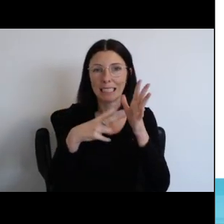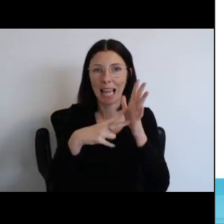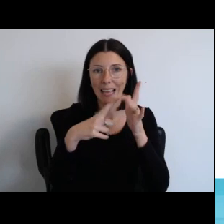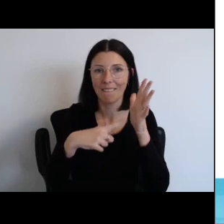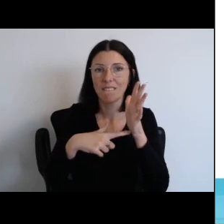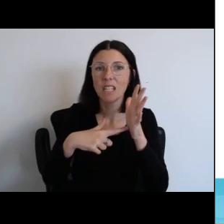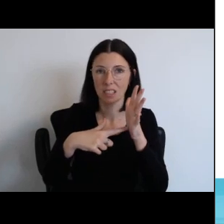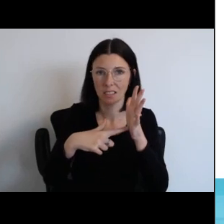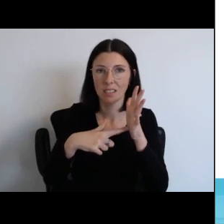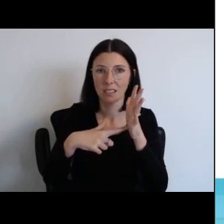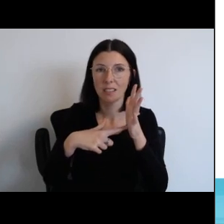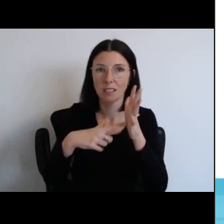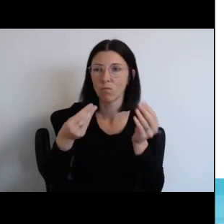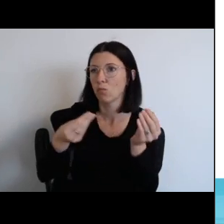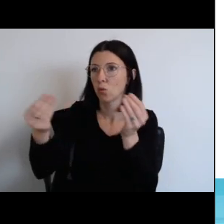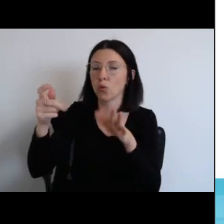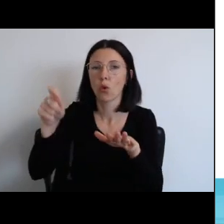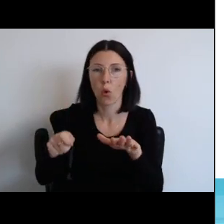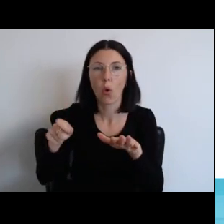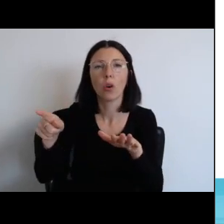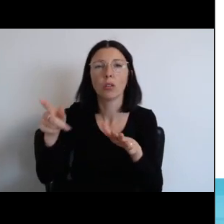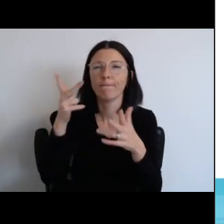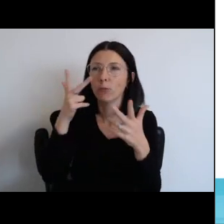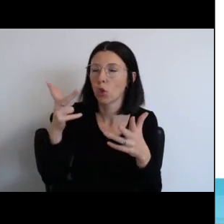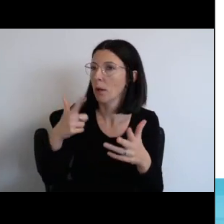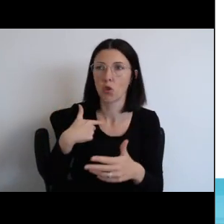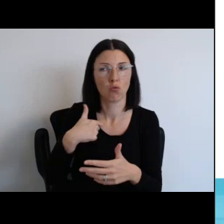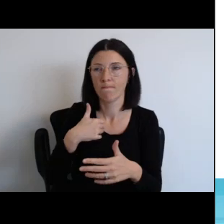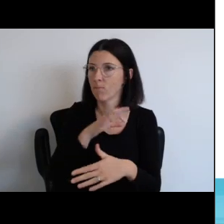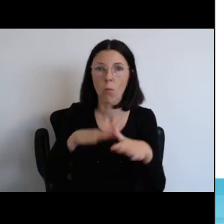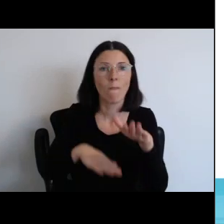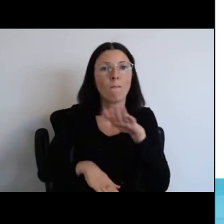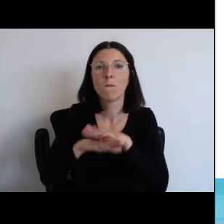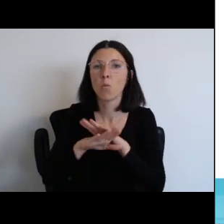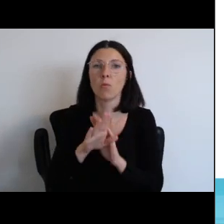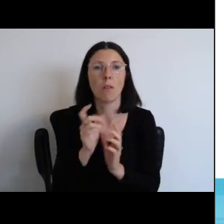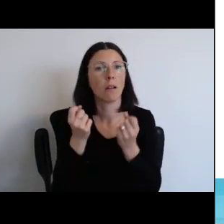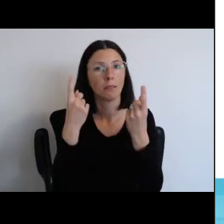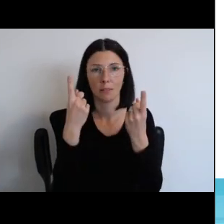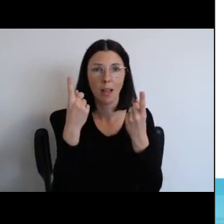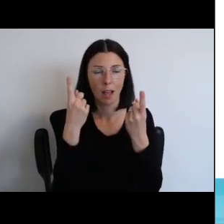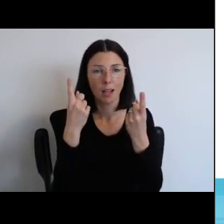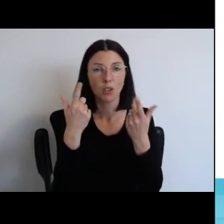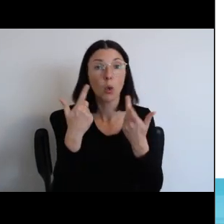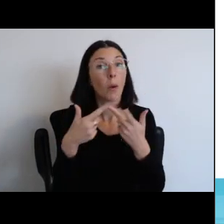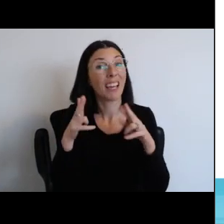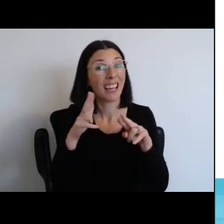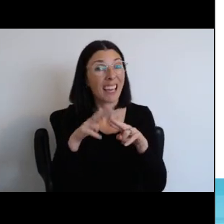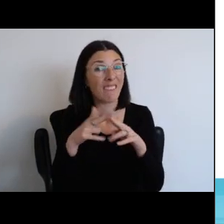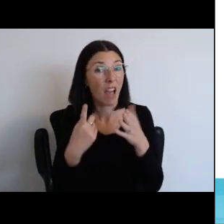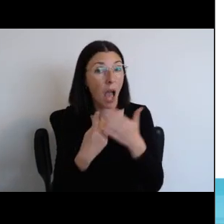meant and um if that is the case the court can say okay we probably unlikely to get punished